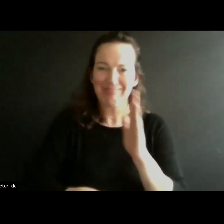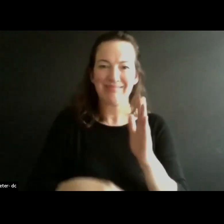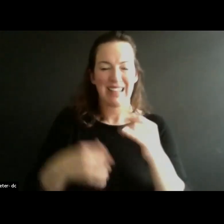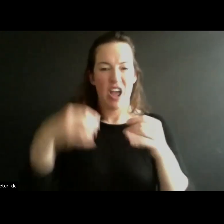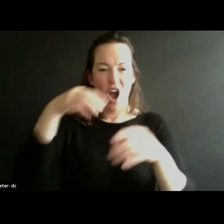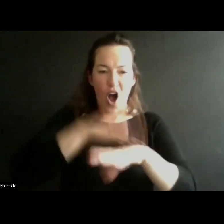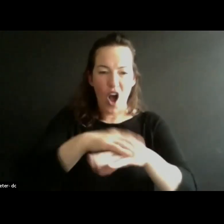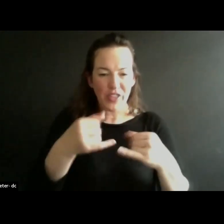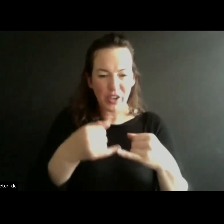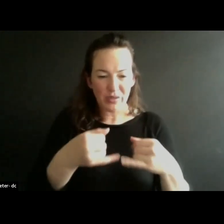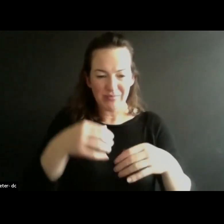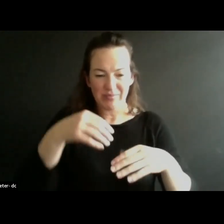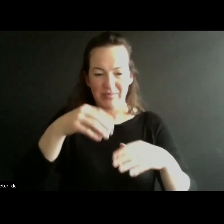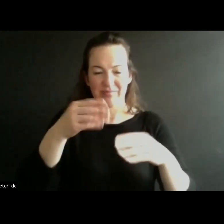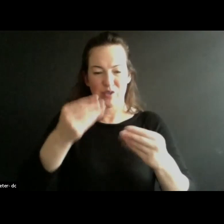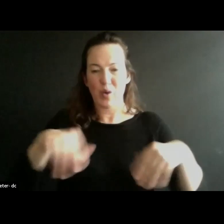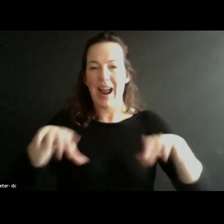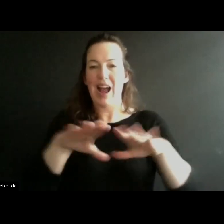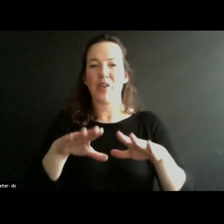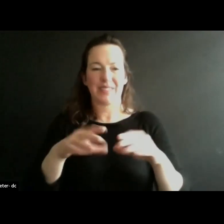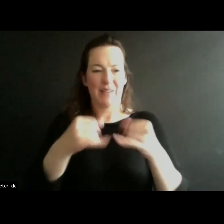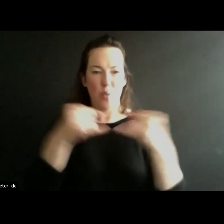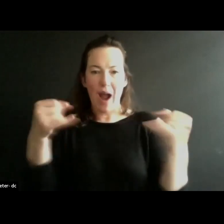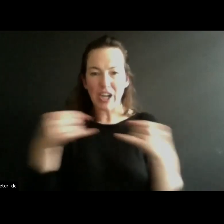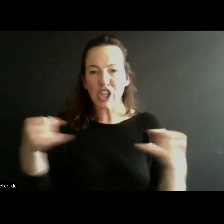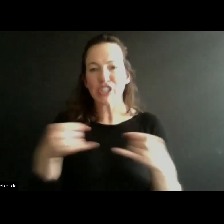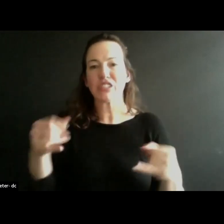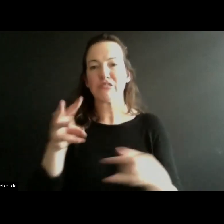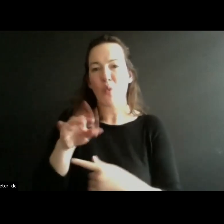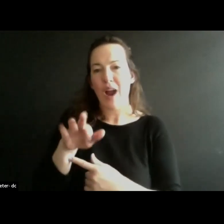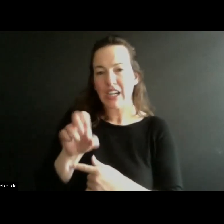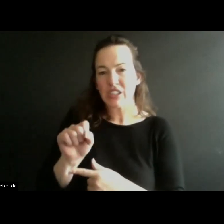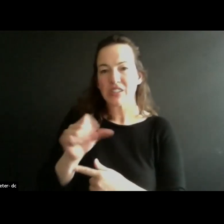our polls, and it's in. It's in wires and and have those understand that those are really